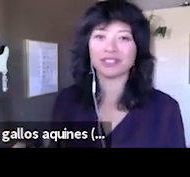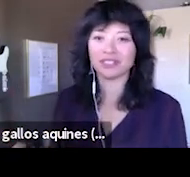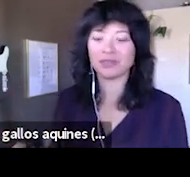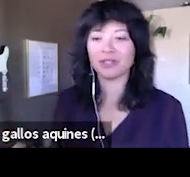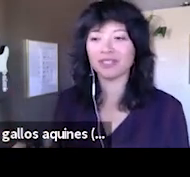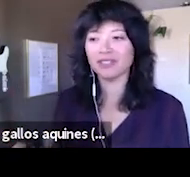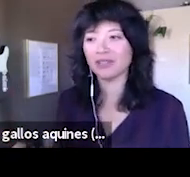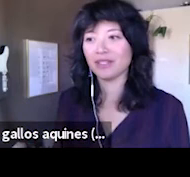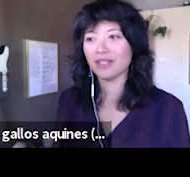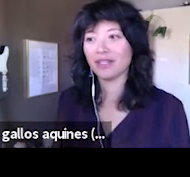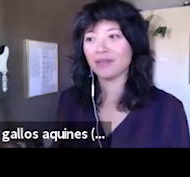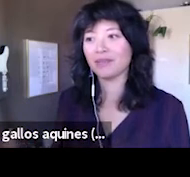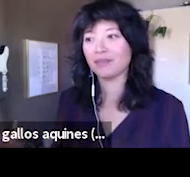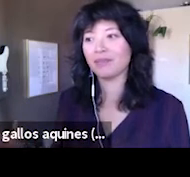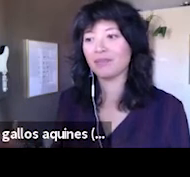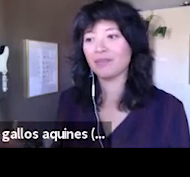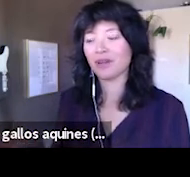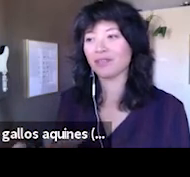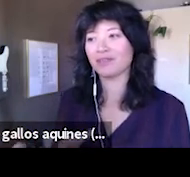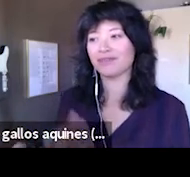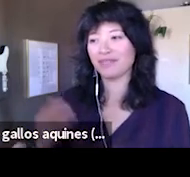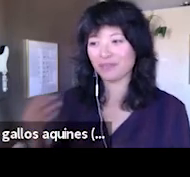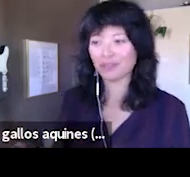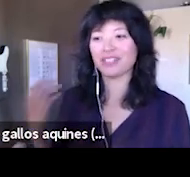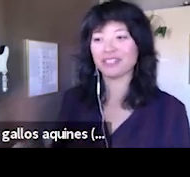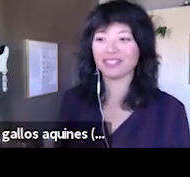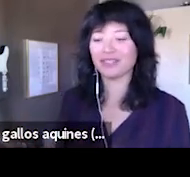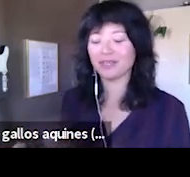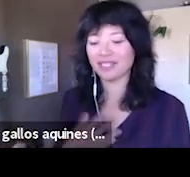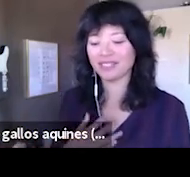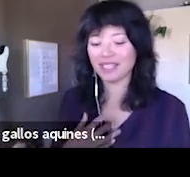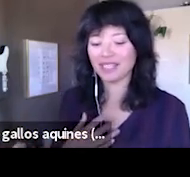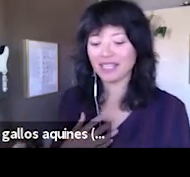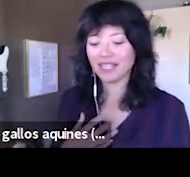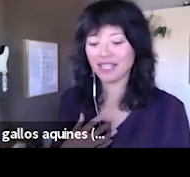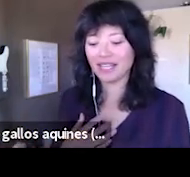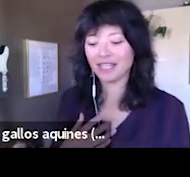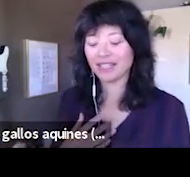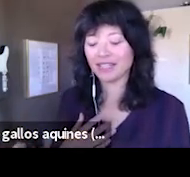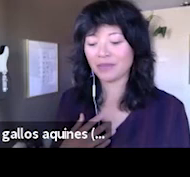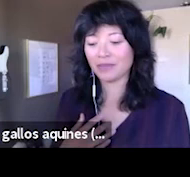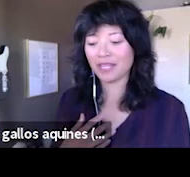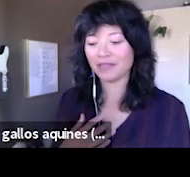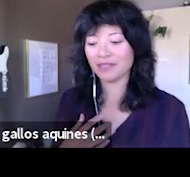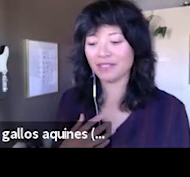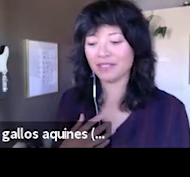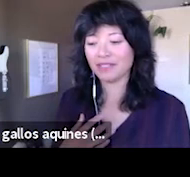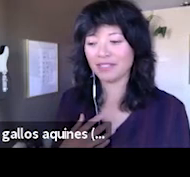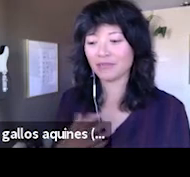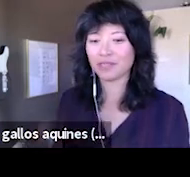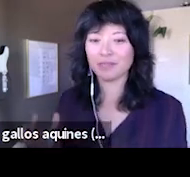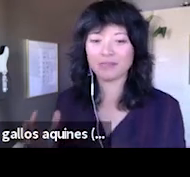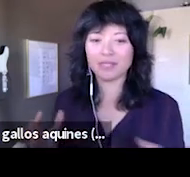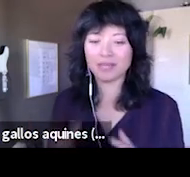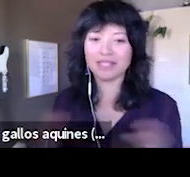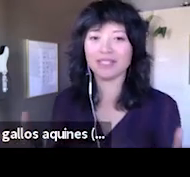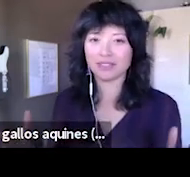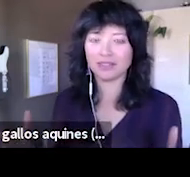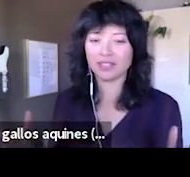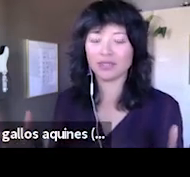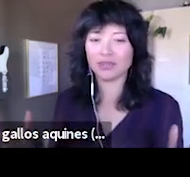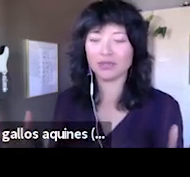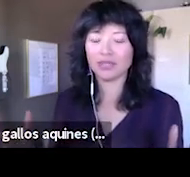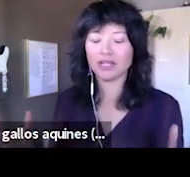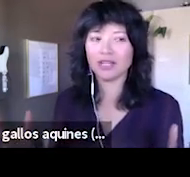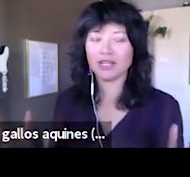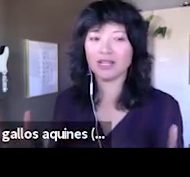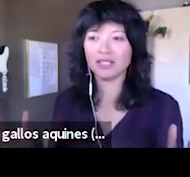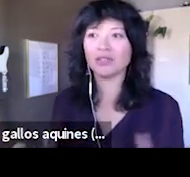experiences, cross like first-gen, second gen because I think we have different spaces to learn